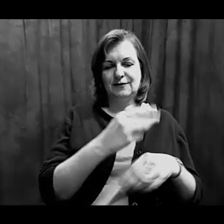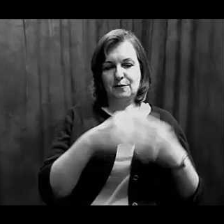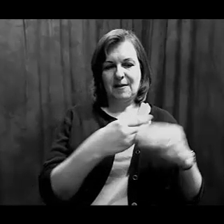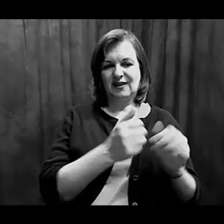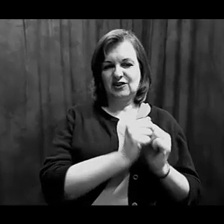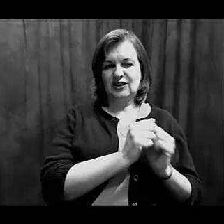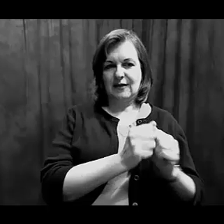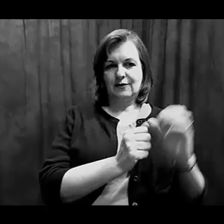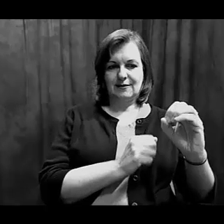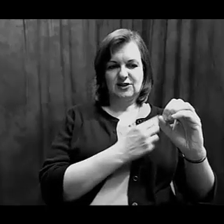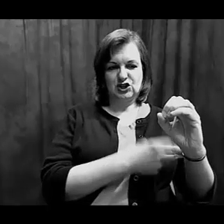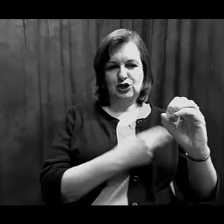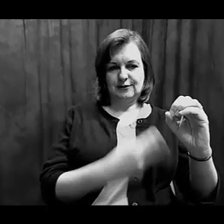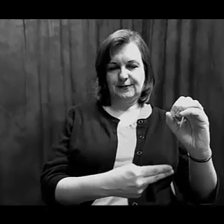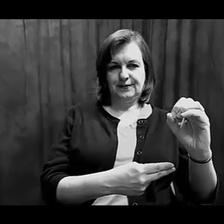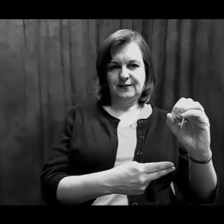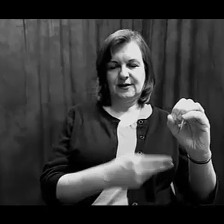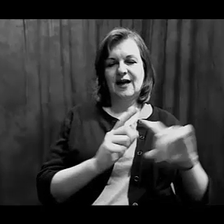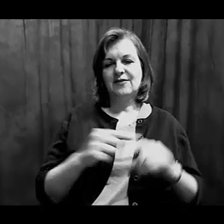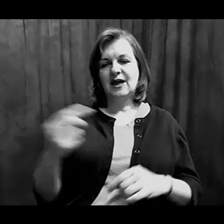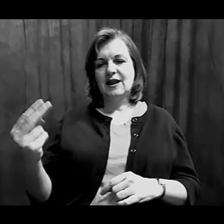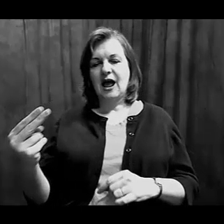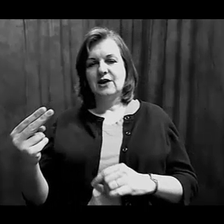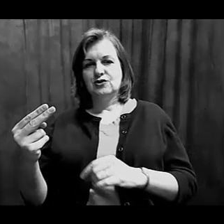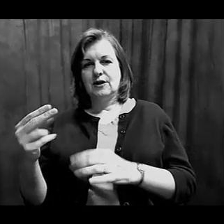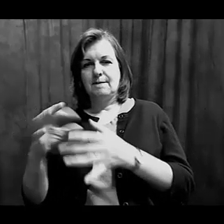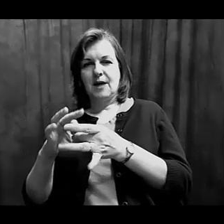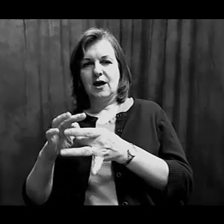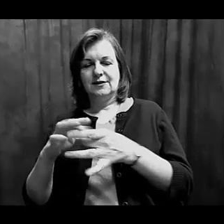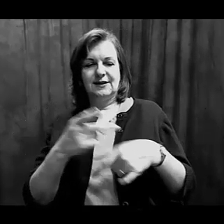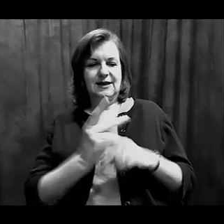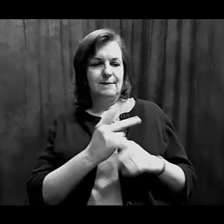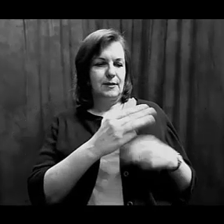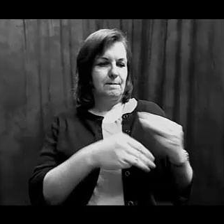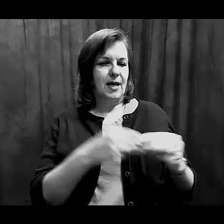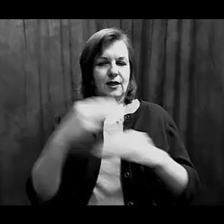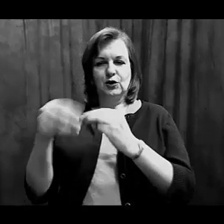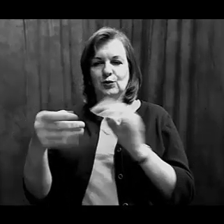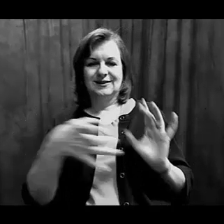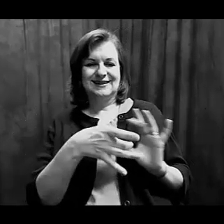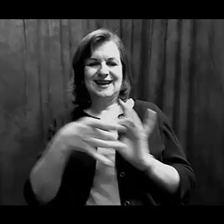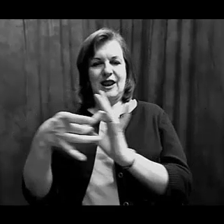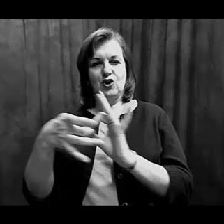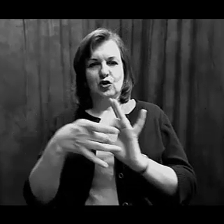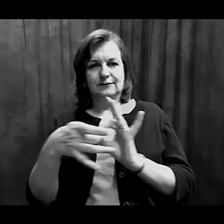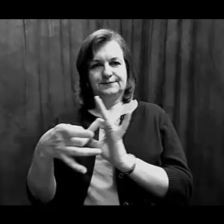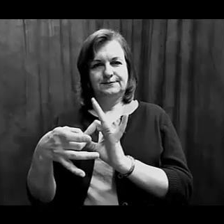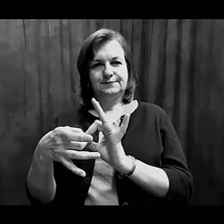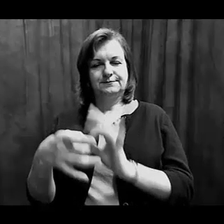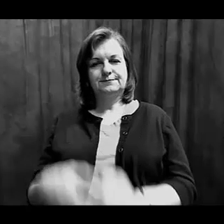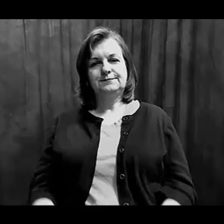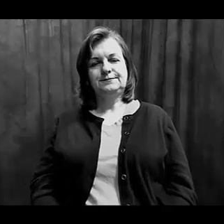water molecules together and then you have hydrogen bonds that are gonna hold all those water molecules together